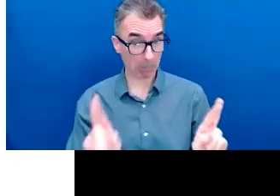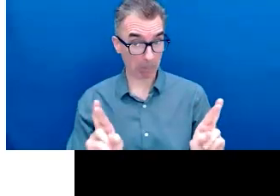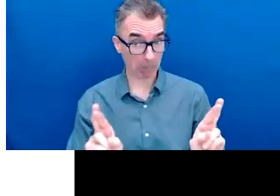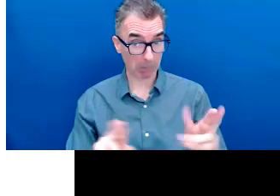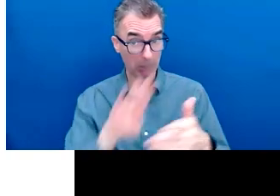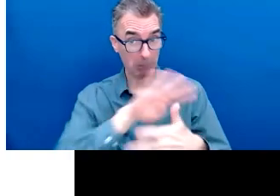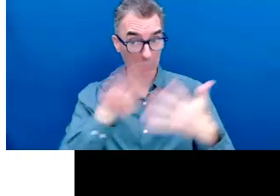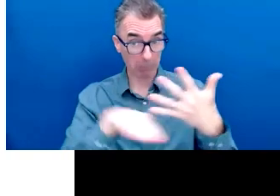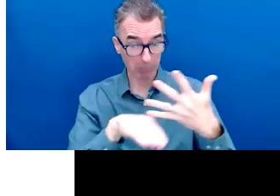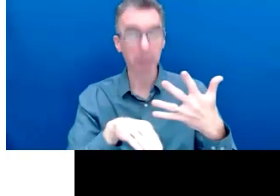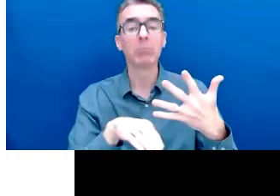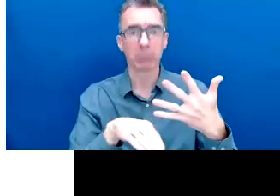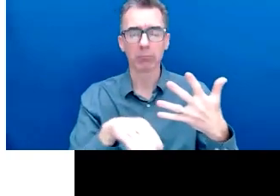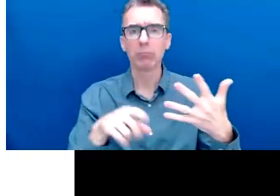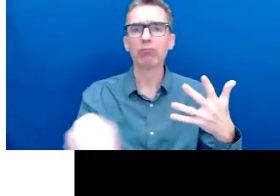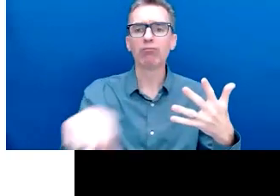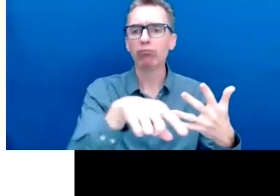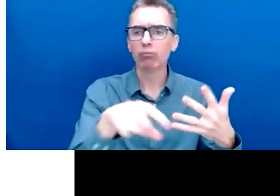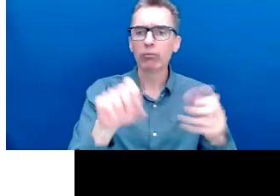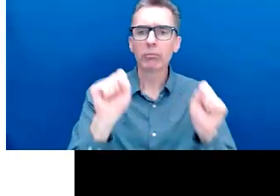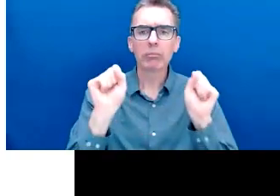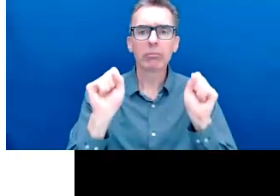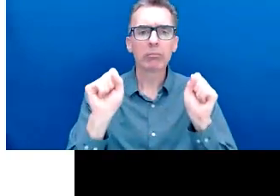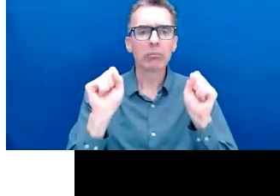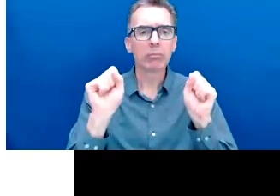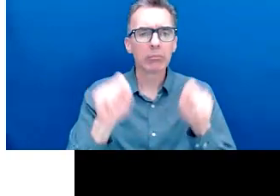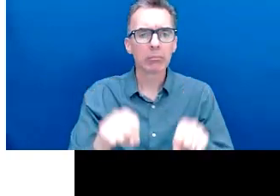to really explore the different, repositories and referatories.